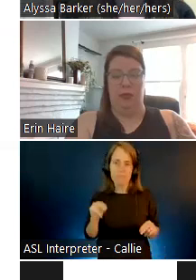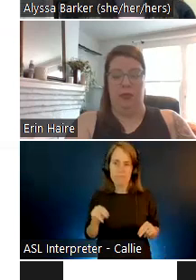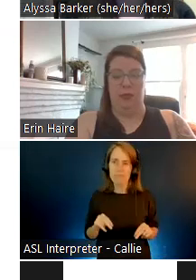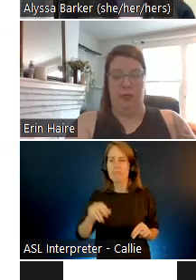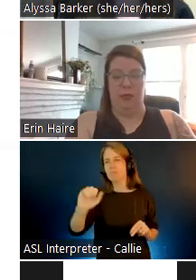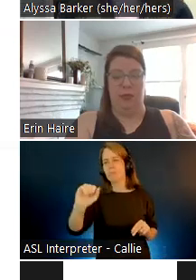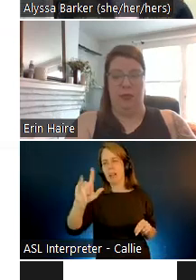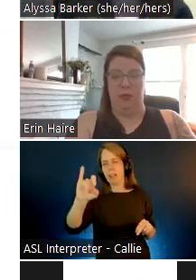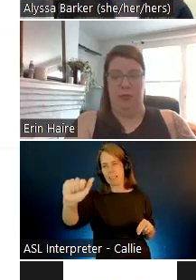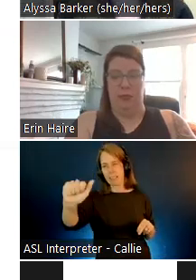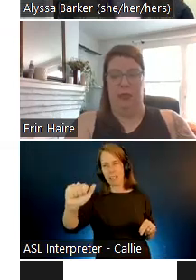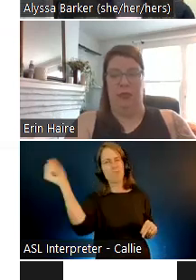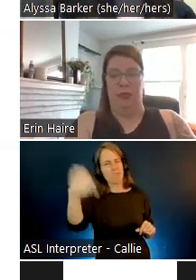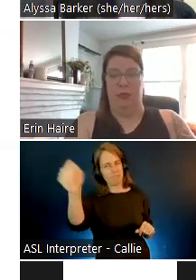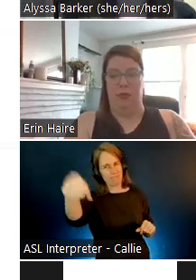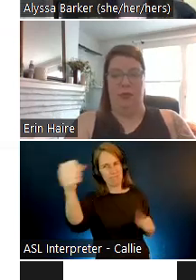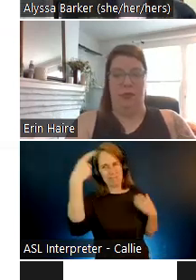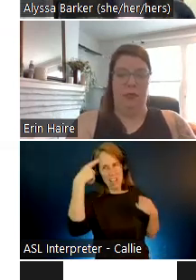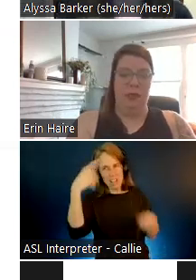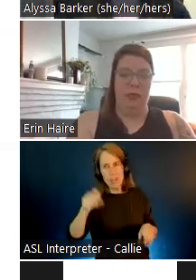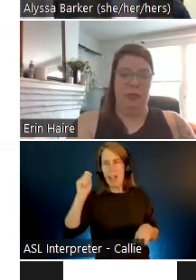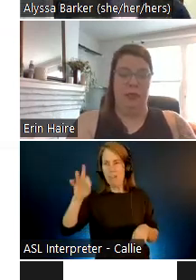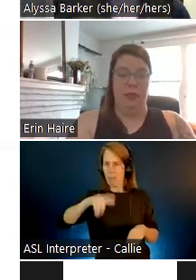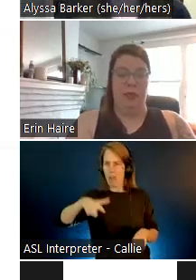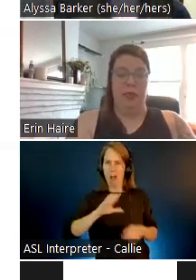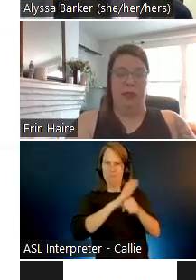pushing really hard for something that seems unreasonable then that could also kind of